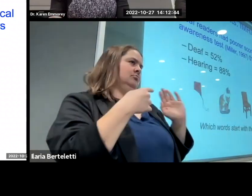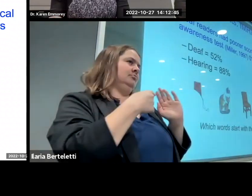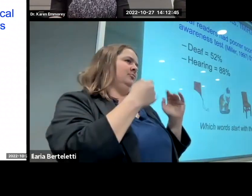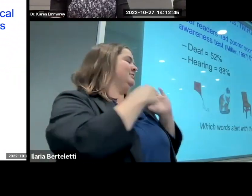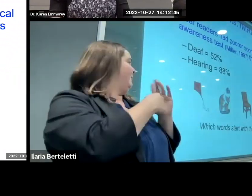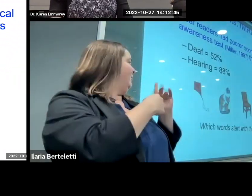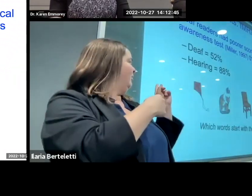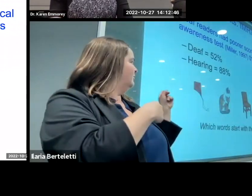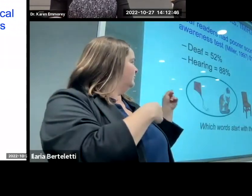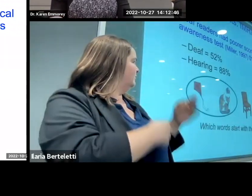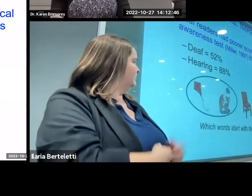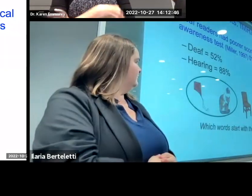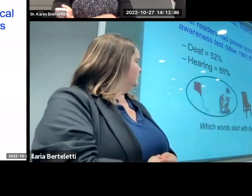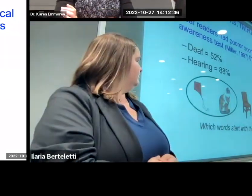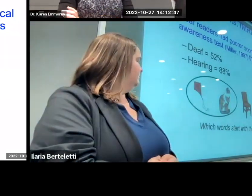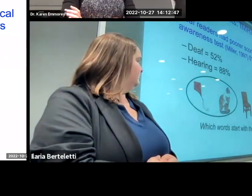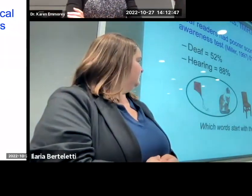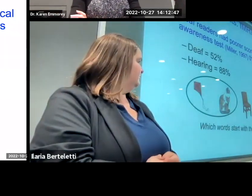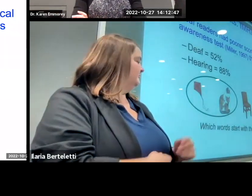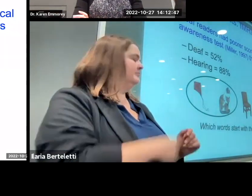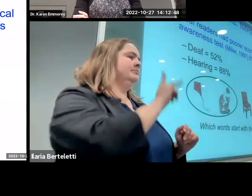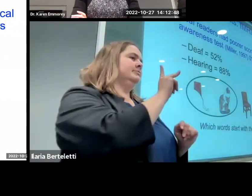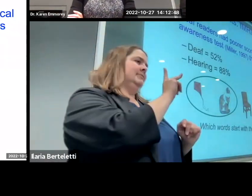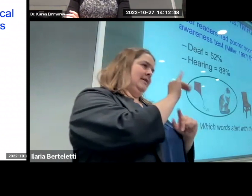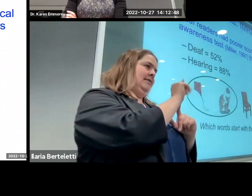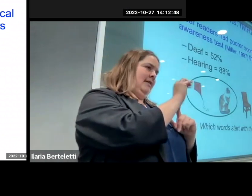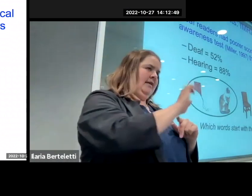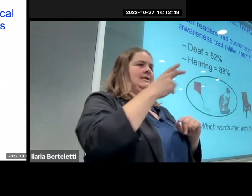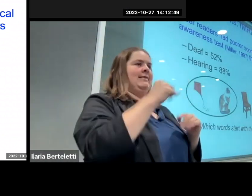and our differences in support worse than our hearing participants on this task.